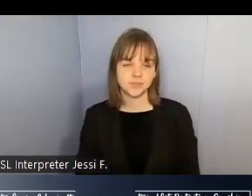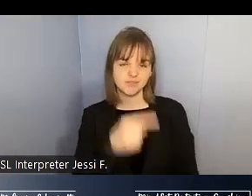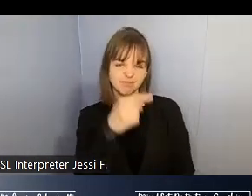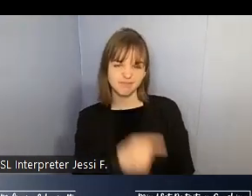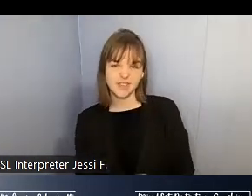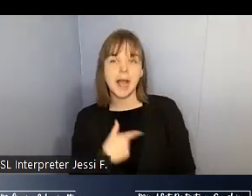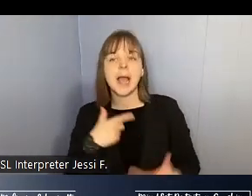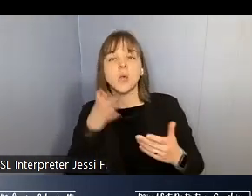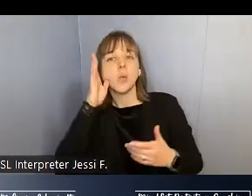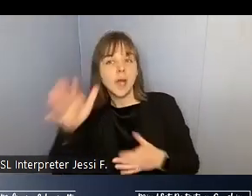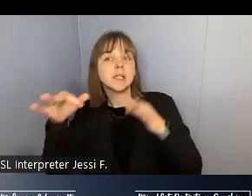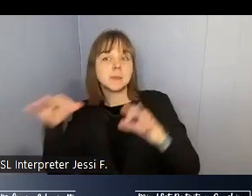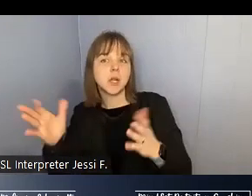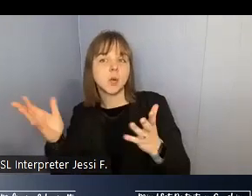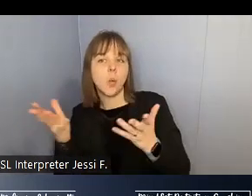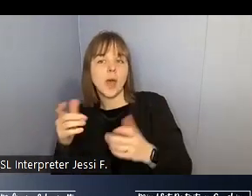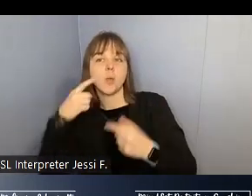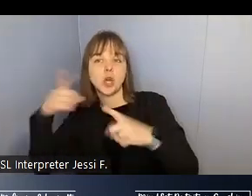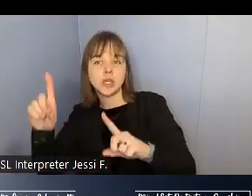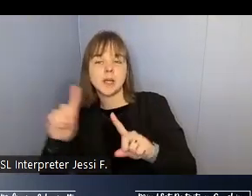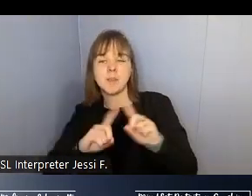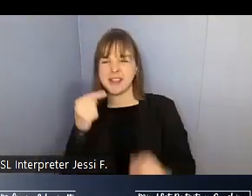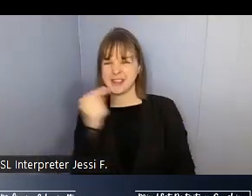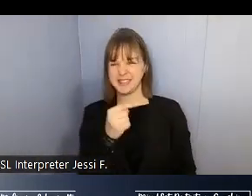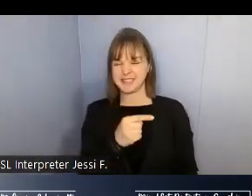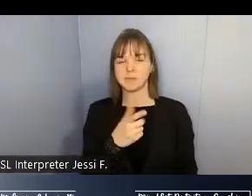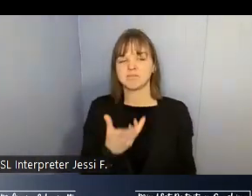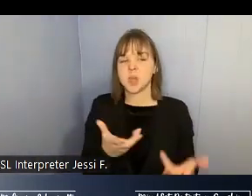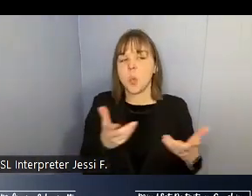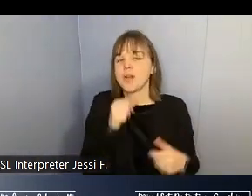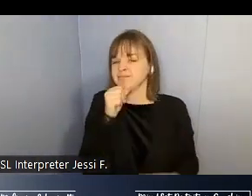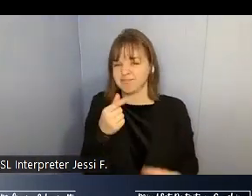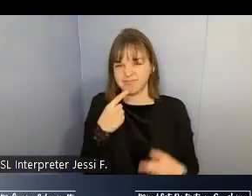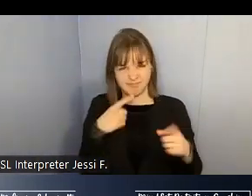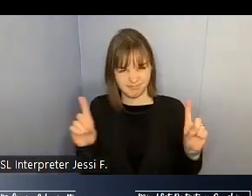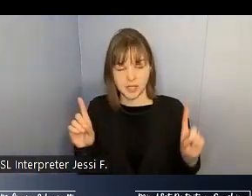And we know that hacks don't hold up. More than two thirds of Americans